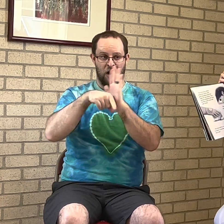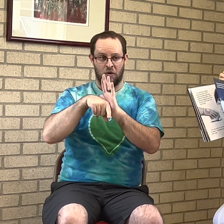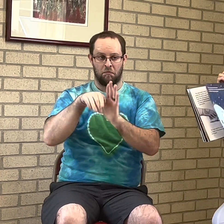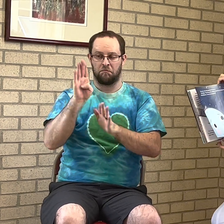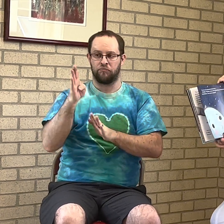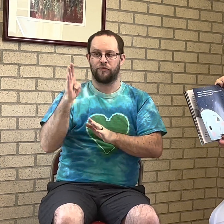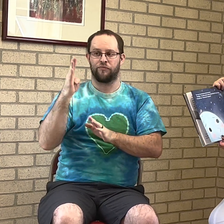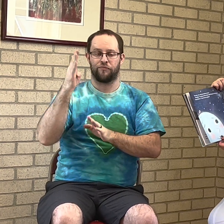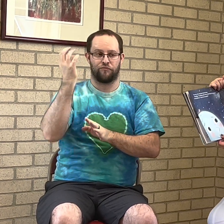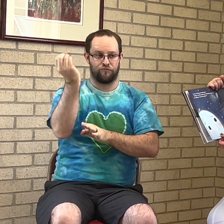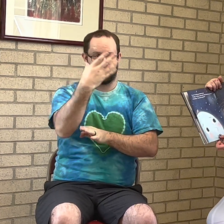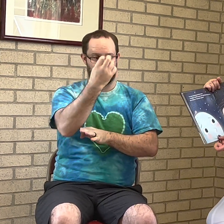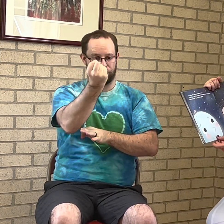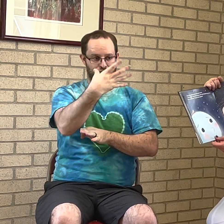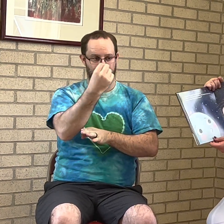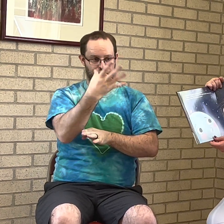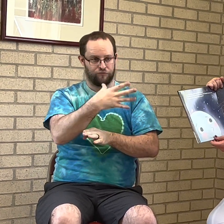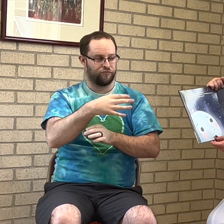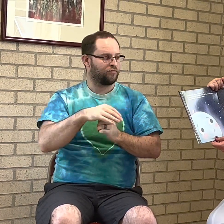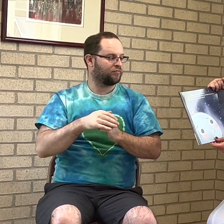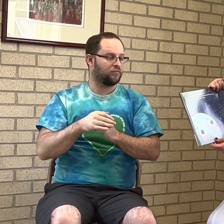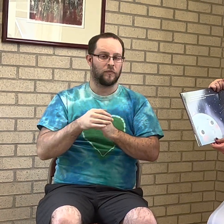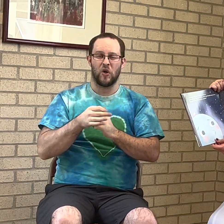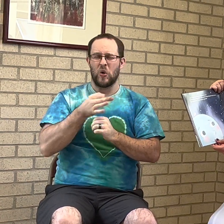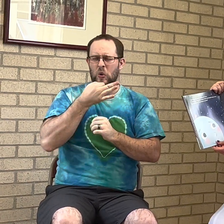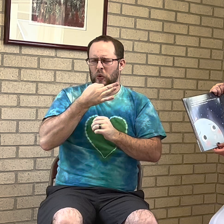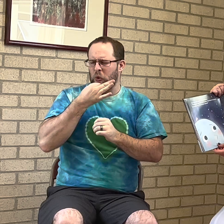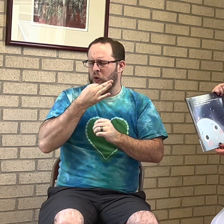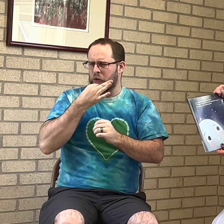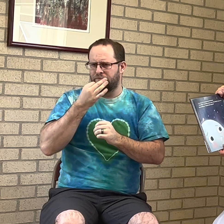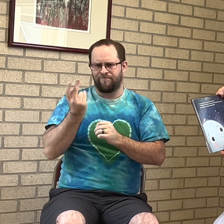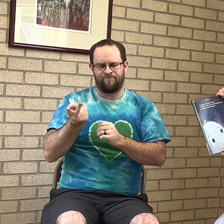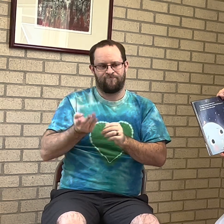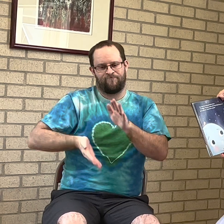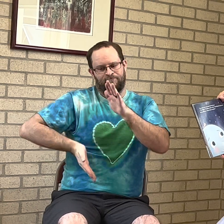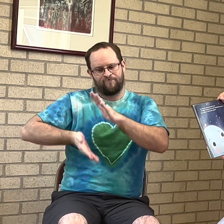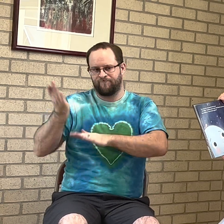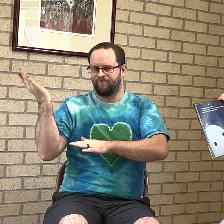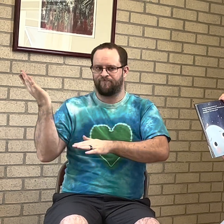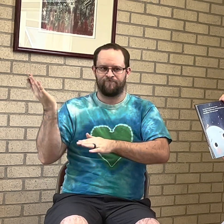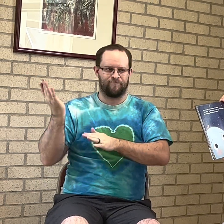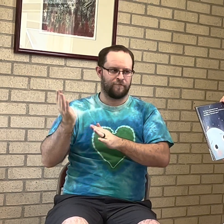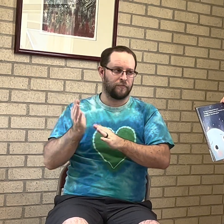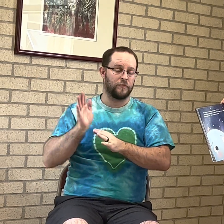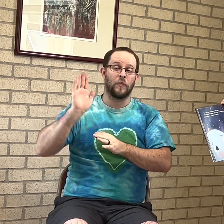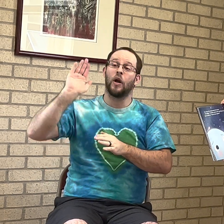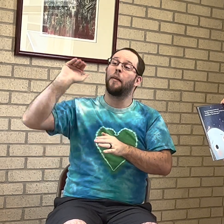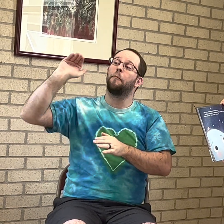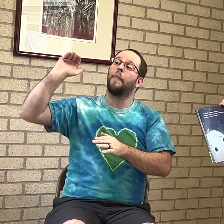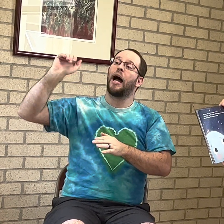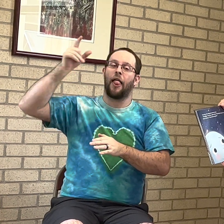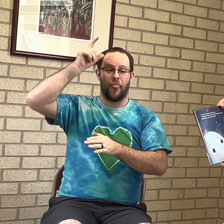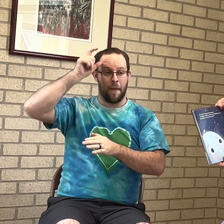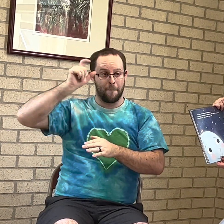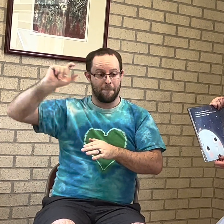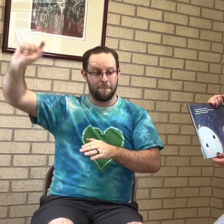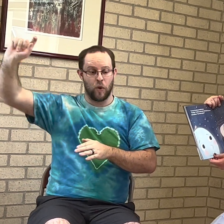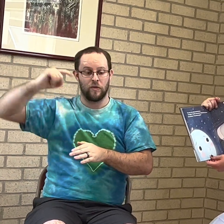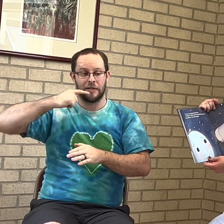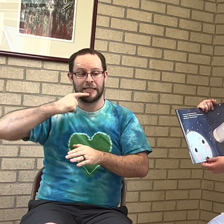Mr. Dixon: Too soon the astronauts had to leave. "Goodbye!" The moon said as their ship